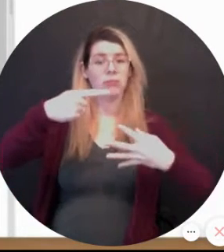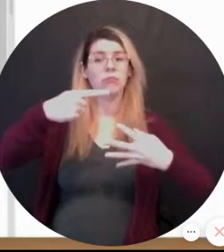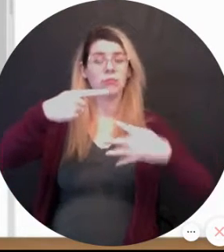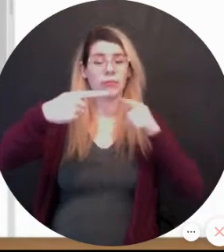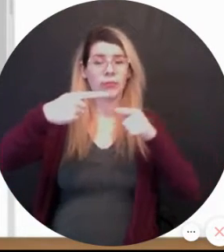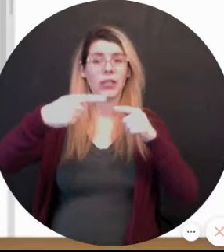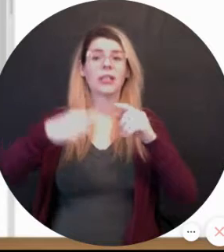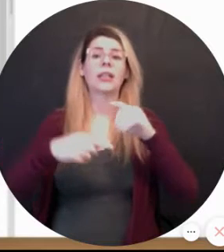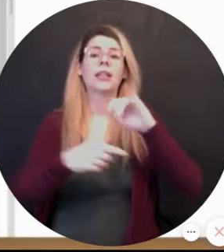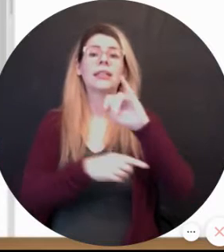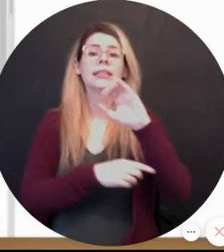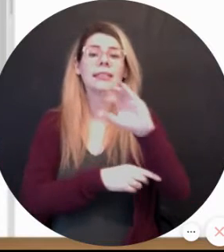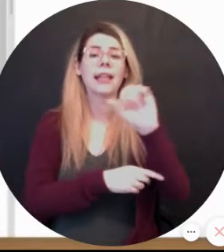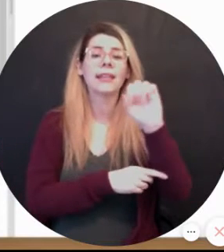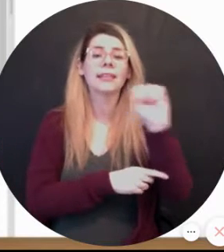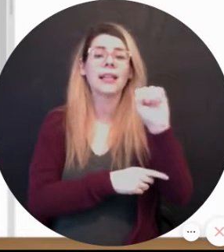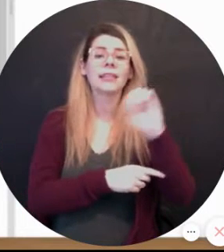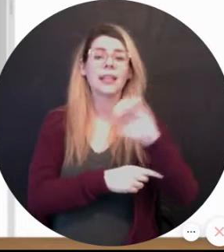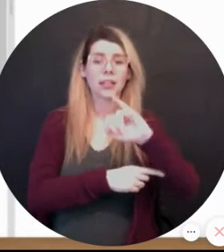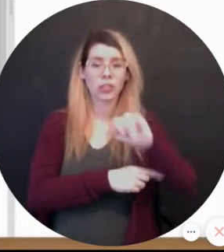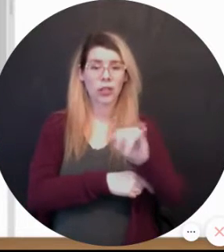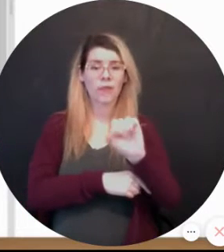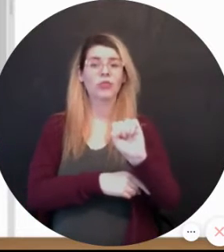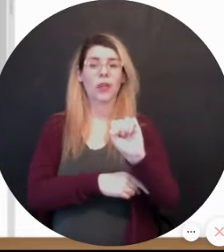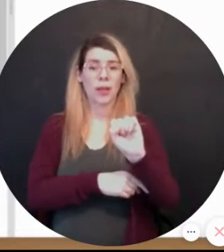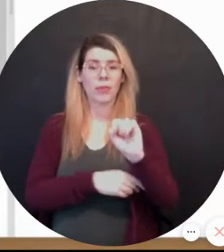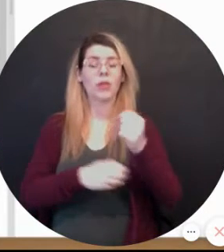as well. So I'm gonna take you through some of the basics to refresh your memory, and